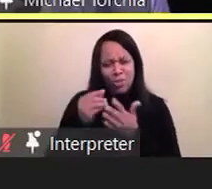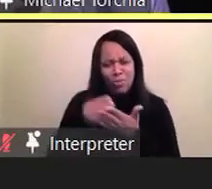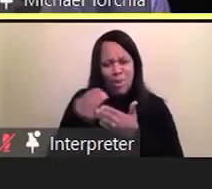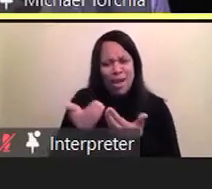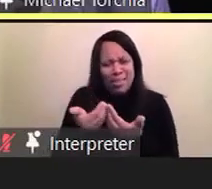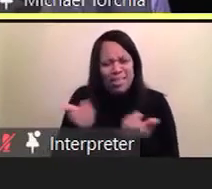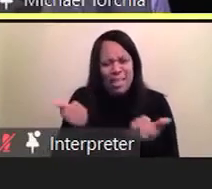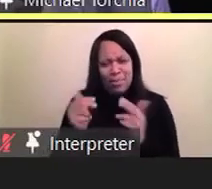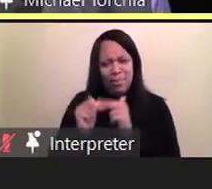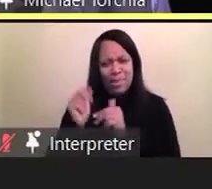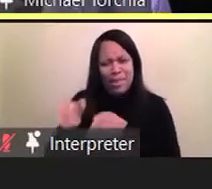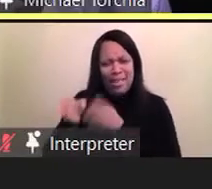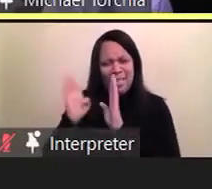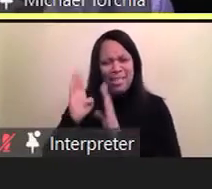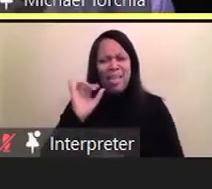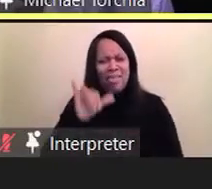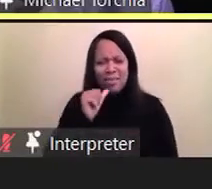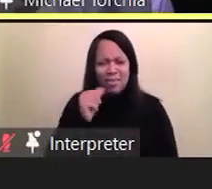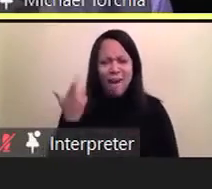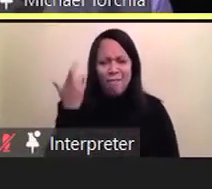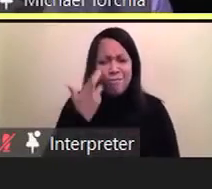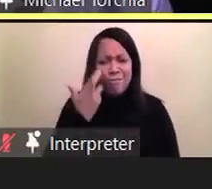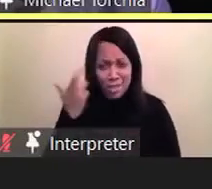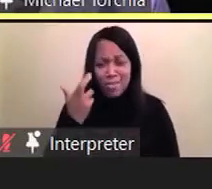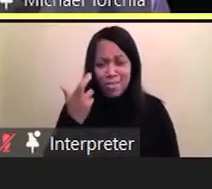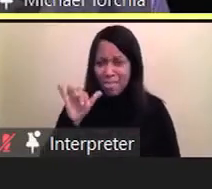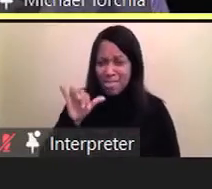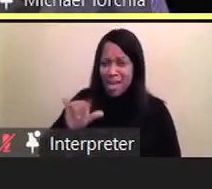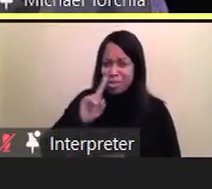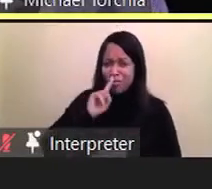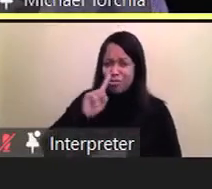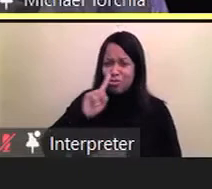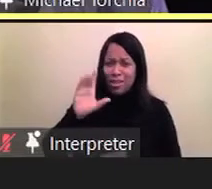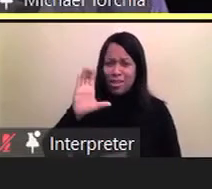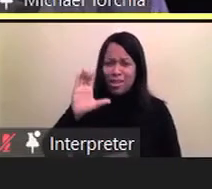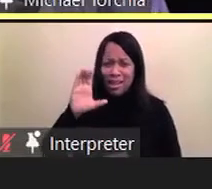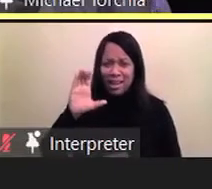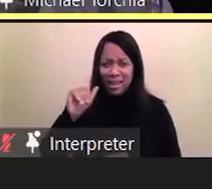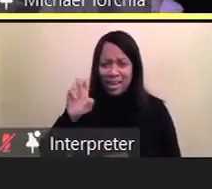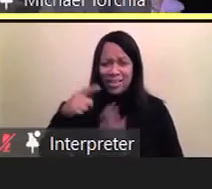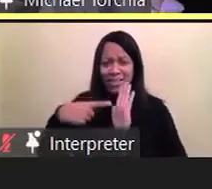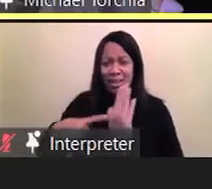That's not reasonable by any stretch. All right.